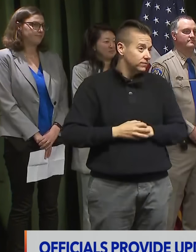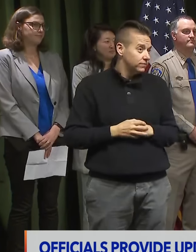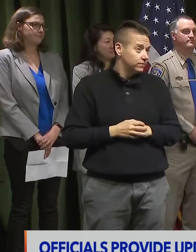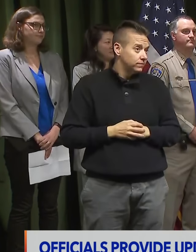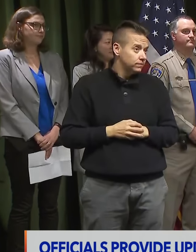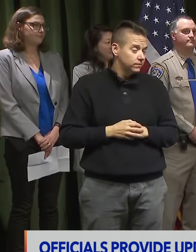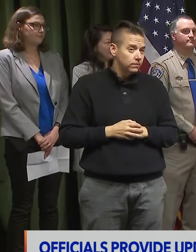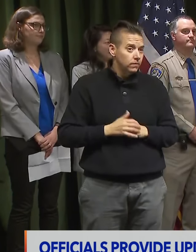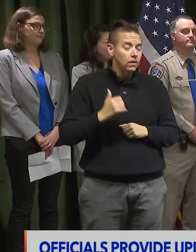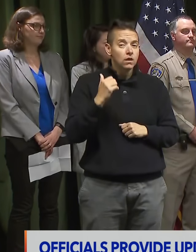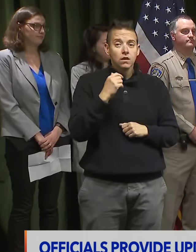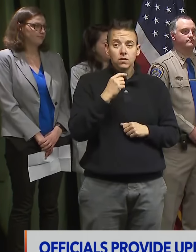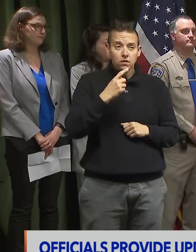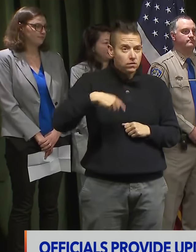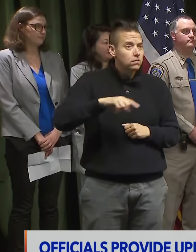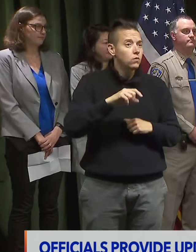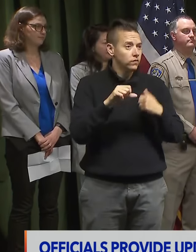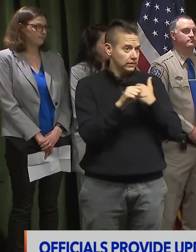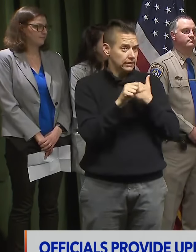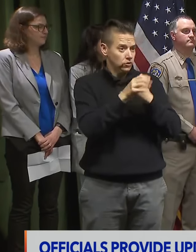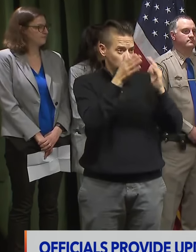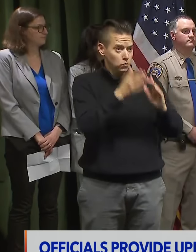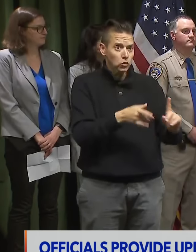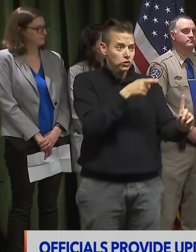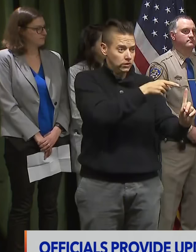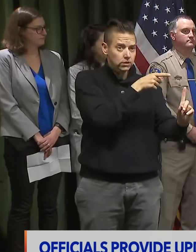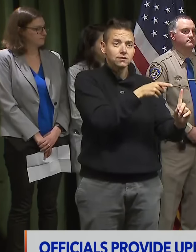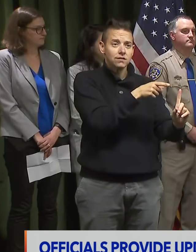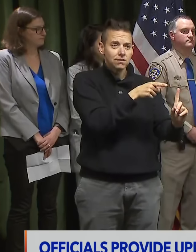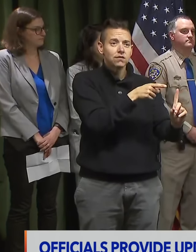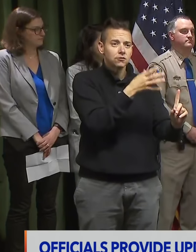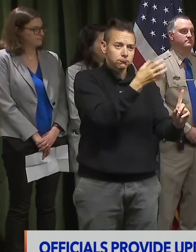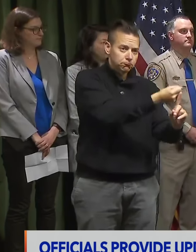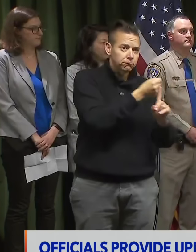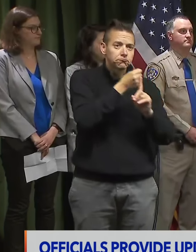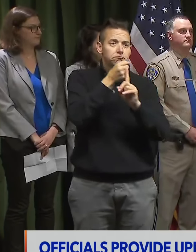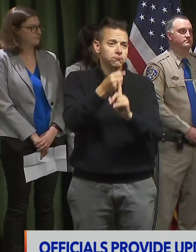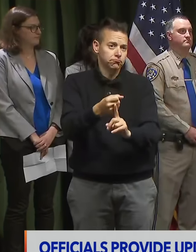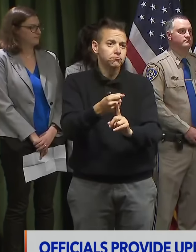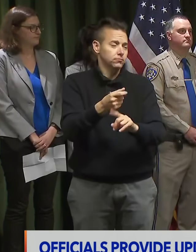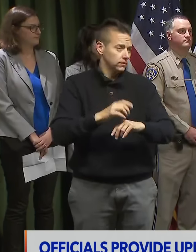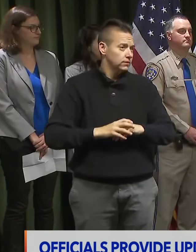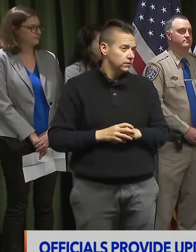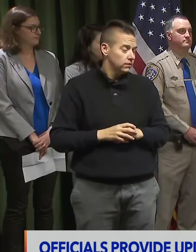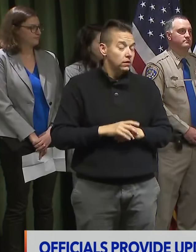NERVOUS WHEN THEY'RE BEHIND US FREEWAY. BUT THEY DID AN